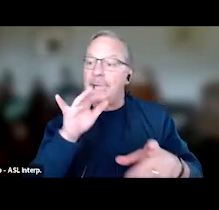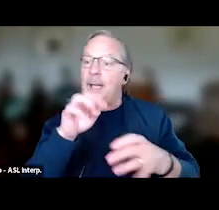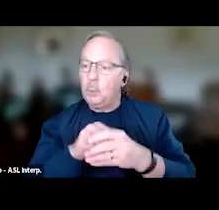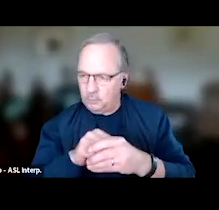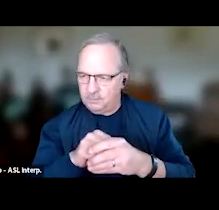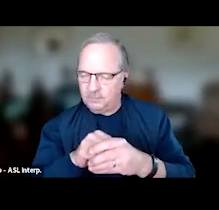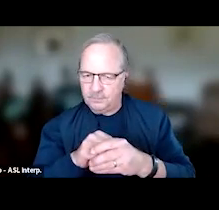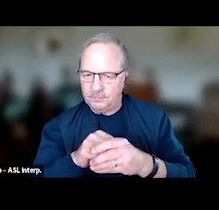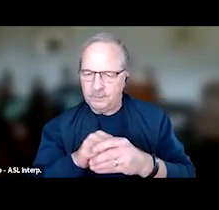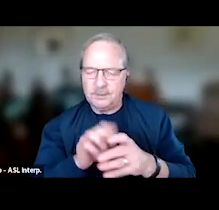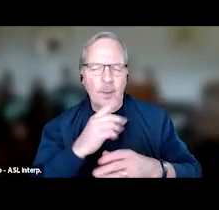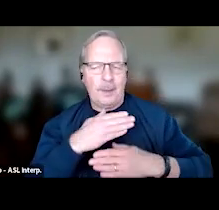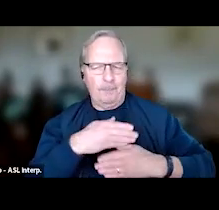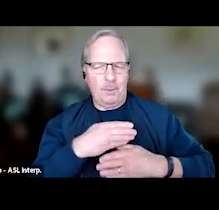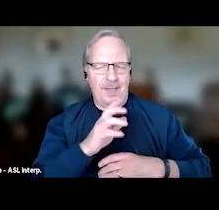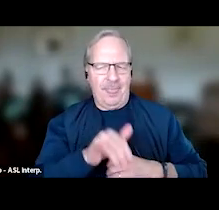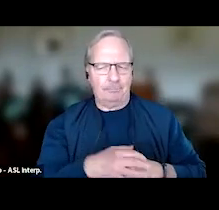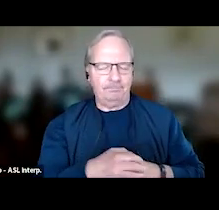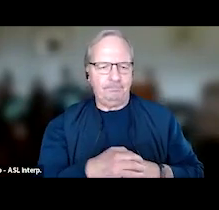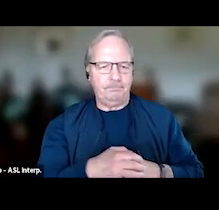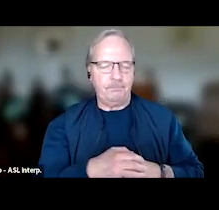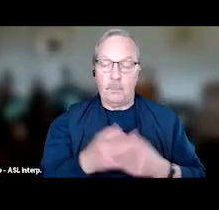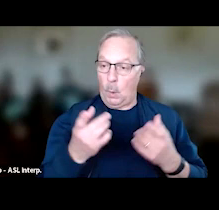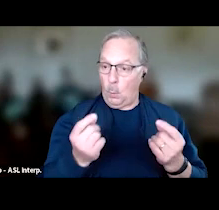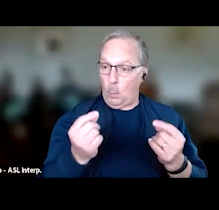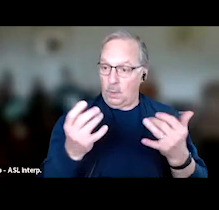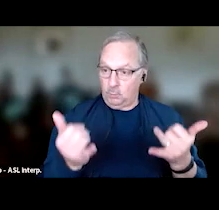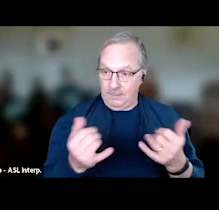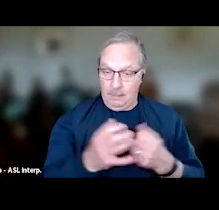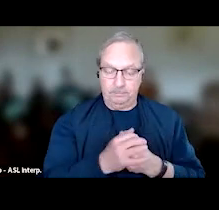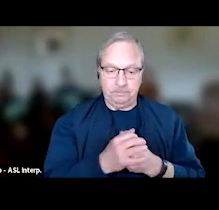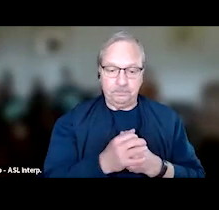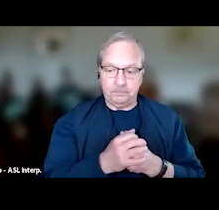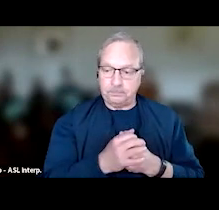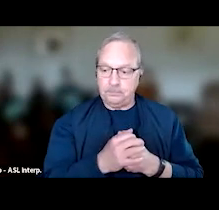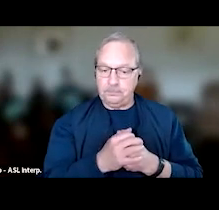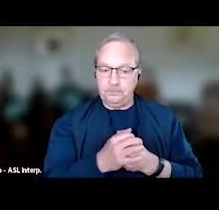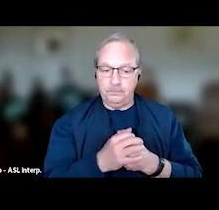So really appreciate that. So what we're gonna do right now is we are going to take a few moments